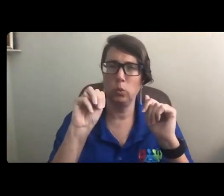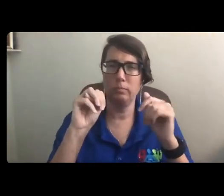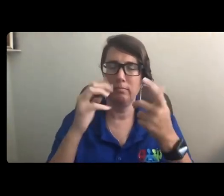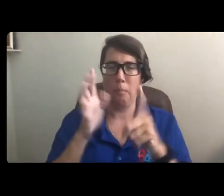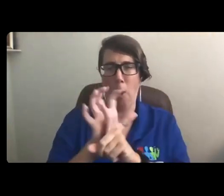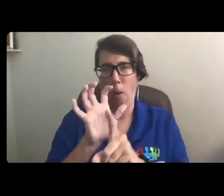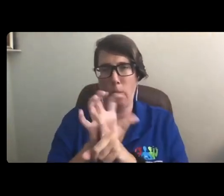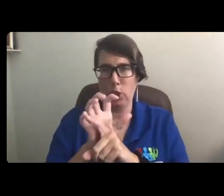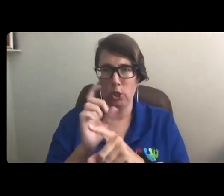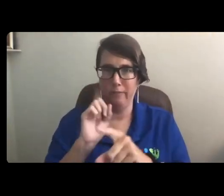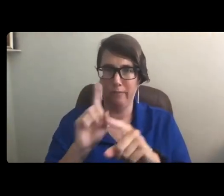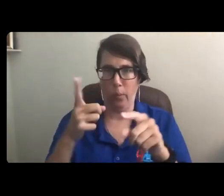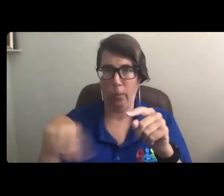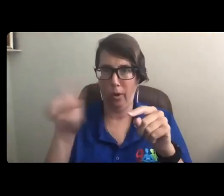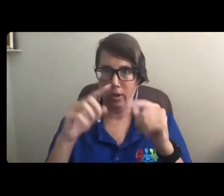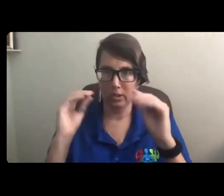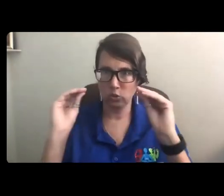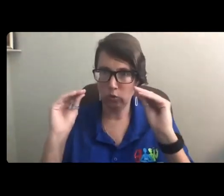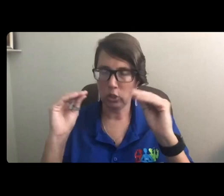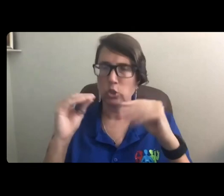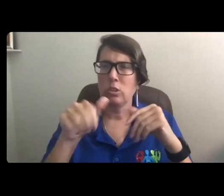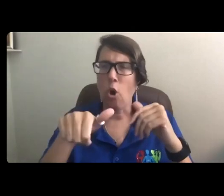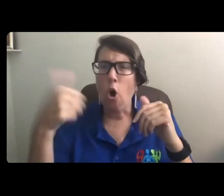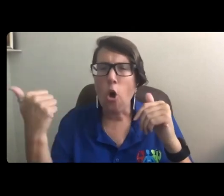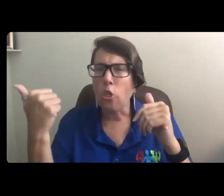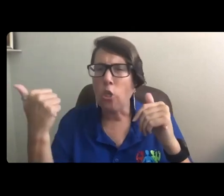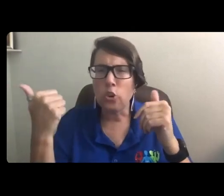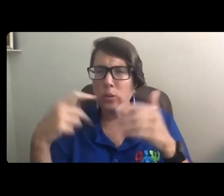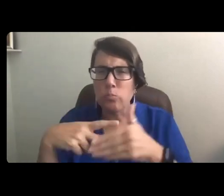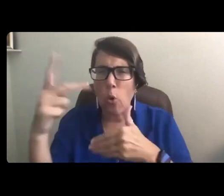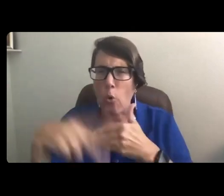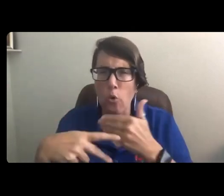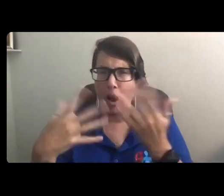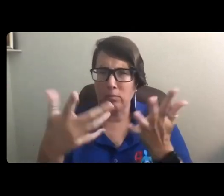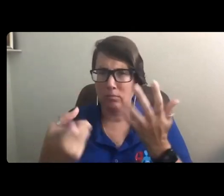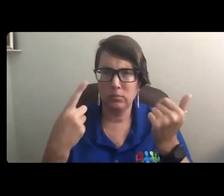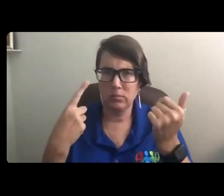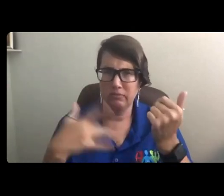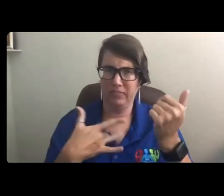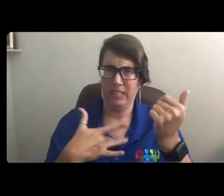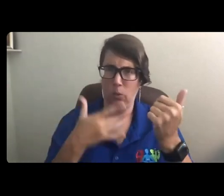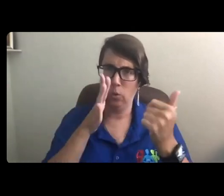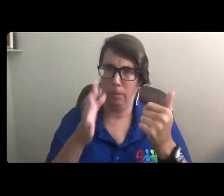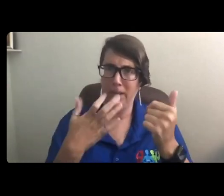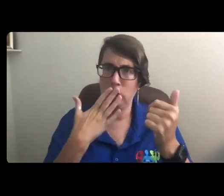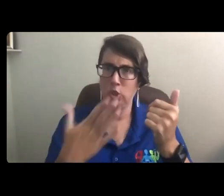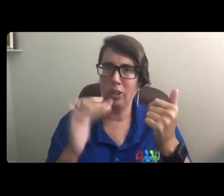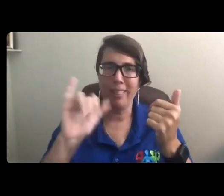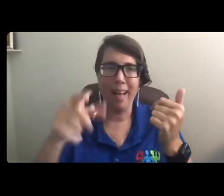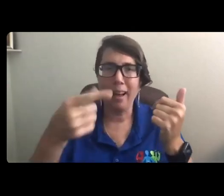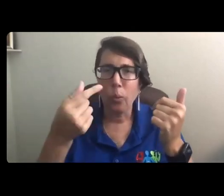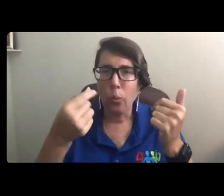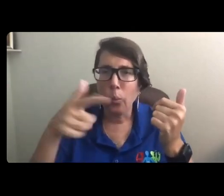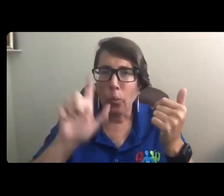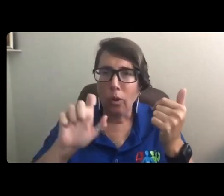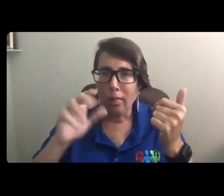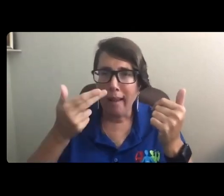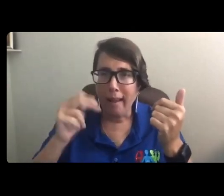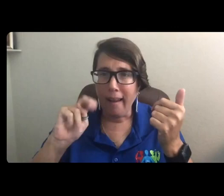at its most optimum. I mean, Zoom is quite popular for instruction. Are there other programs that you have had success with?